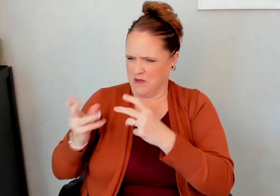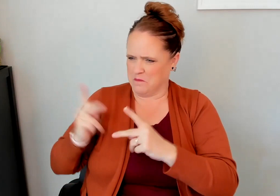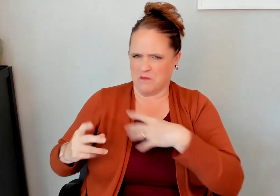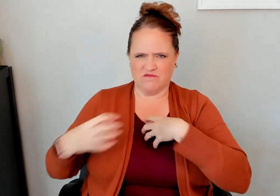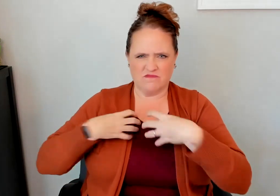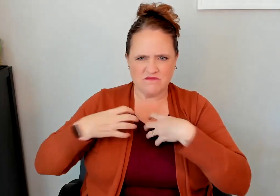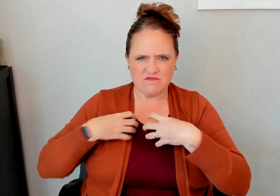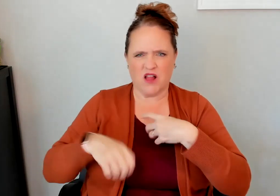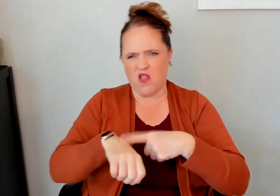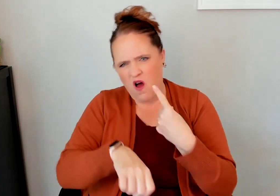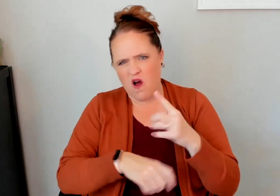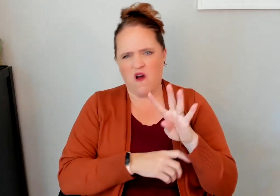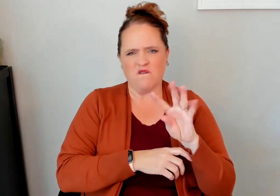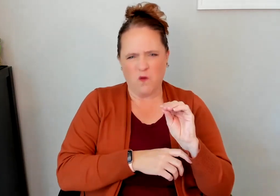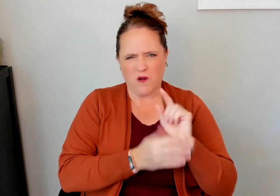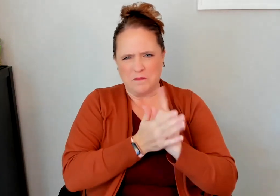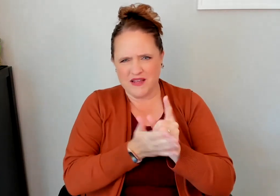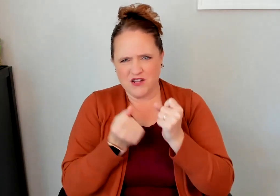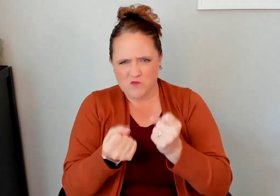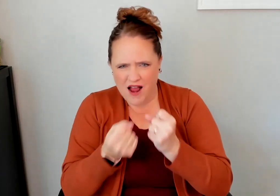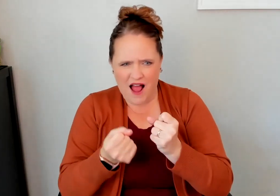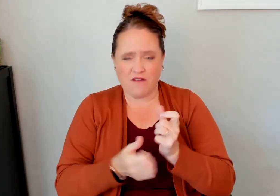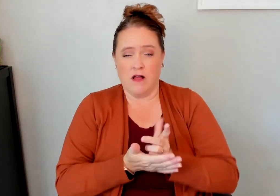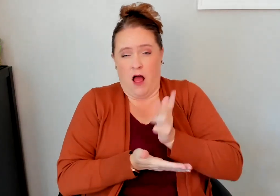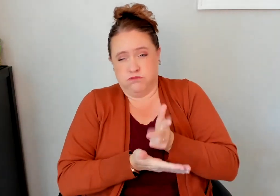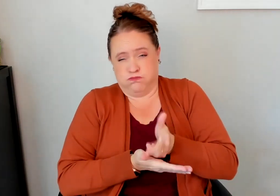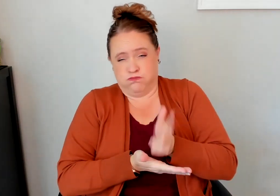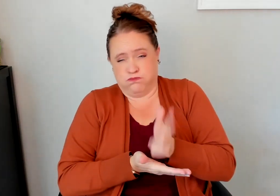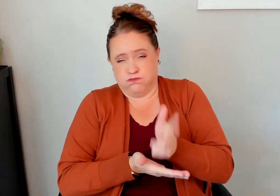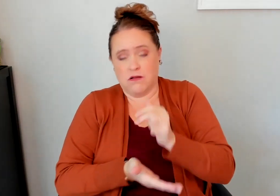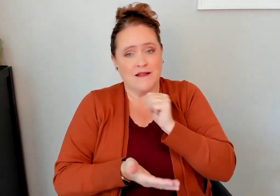some people i read complained that it was a very bumpy 40-minute ride, that was